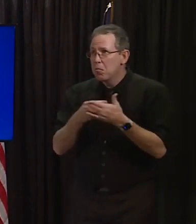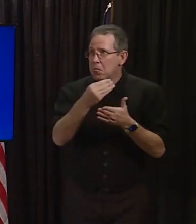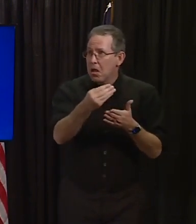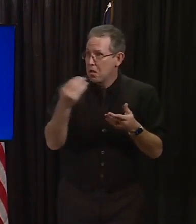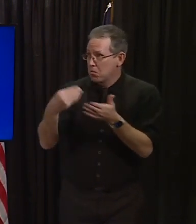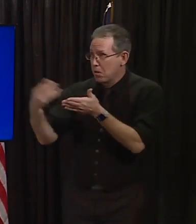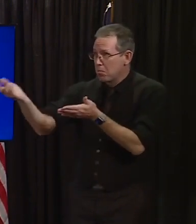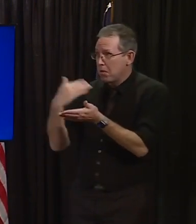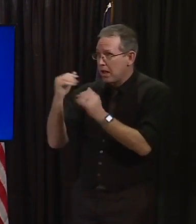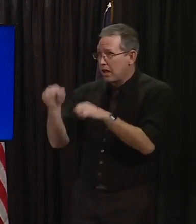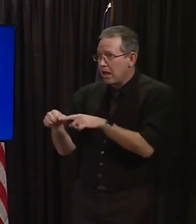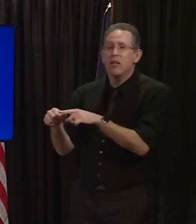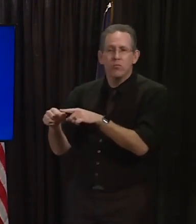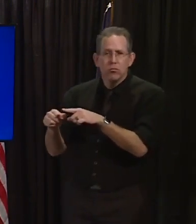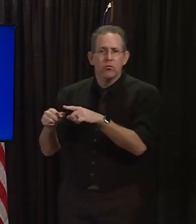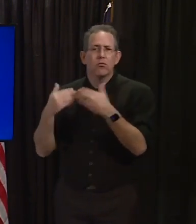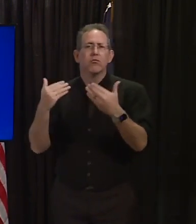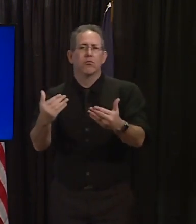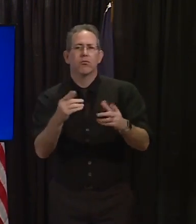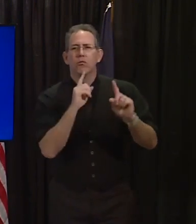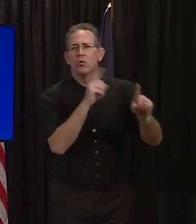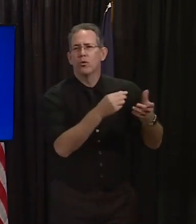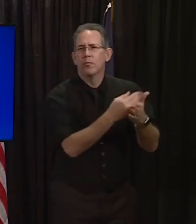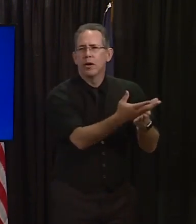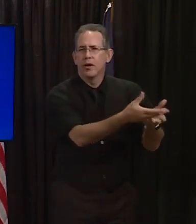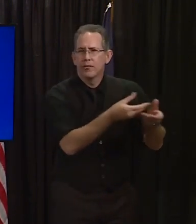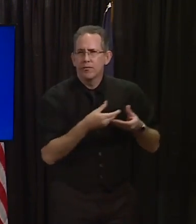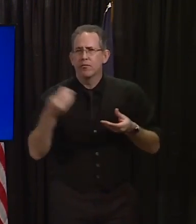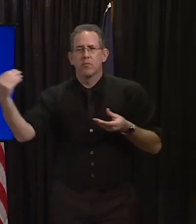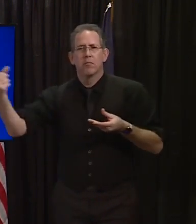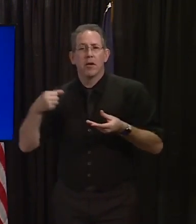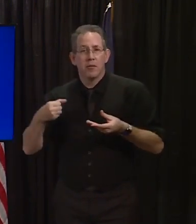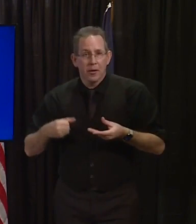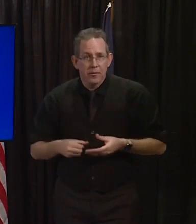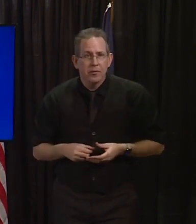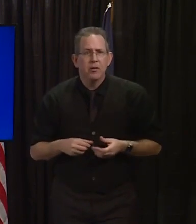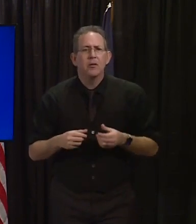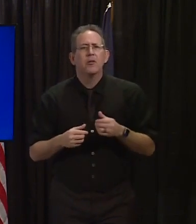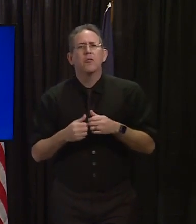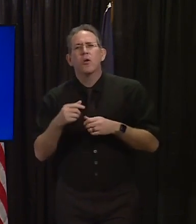uniform approach to at home testing coverage. And just another option for